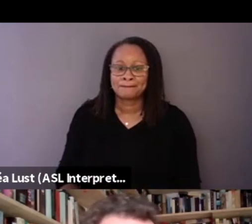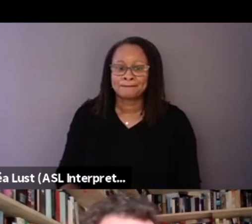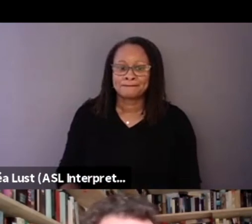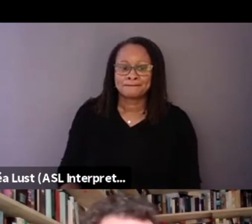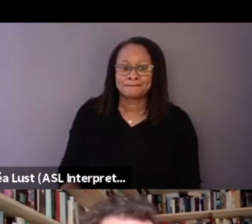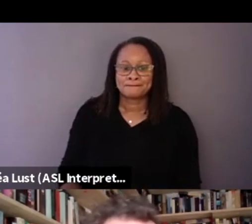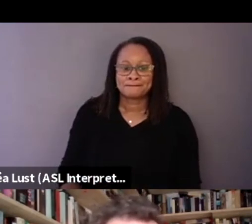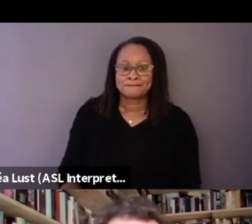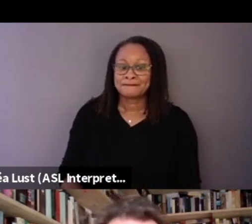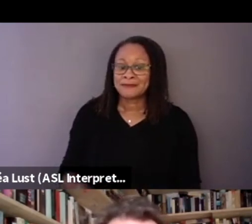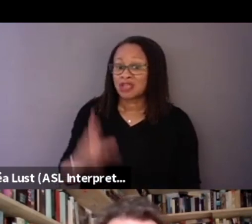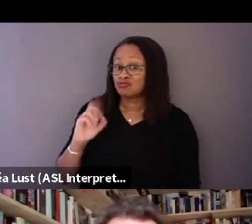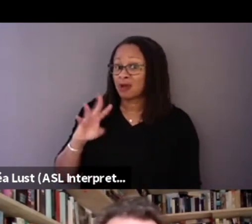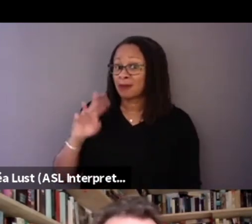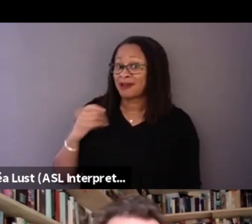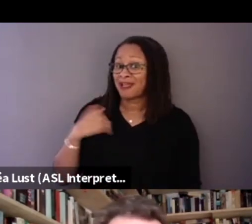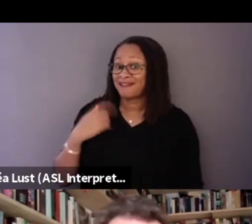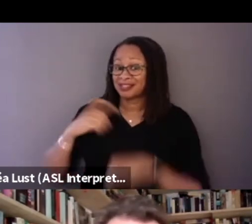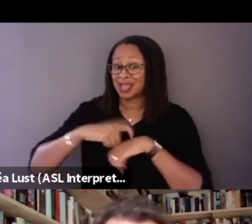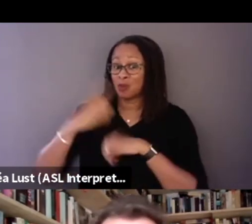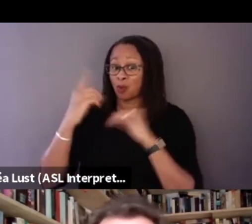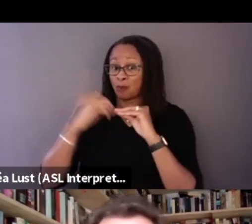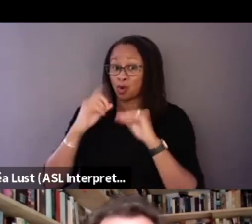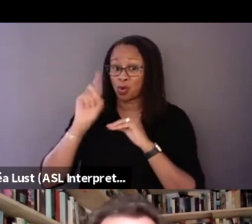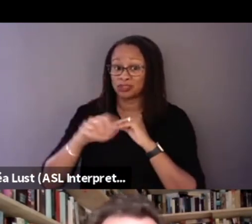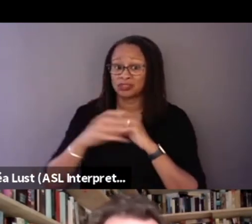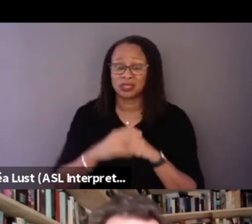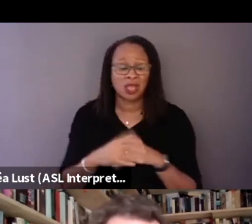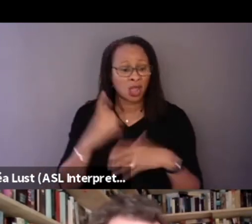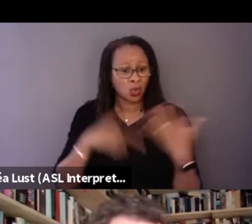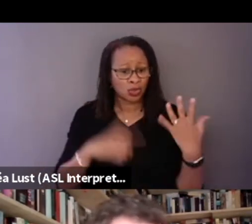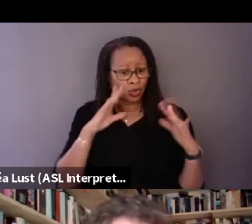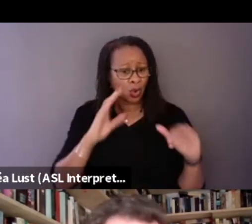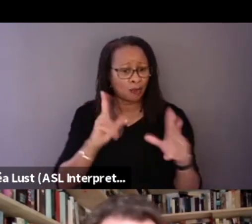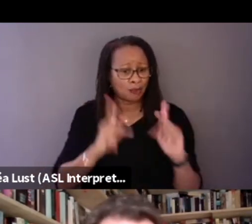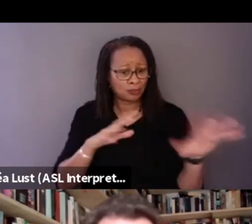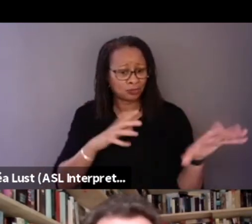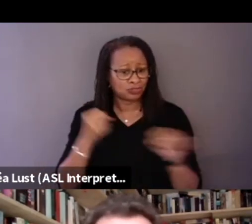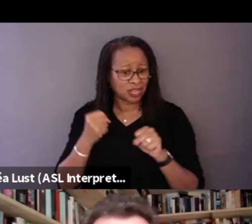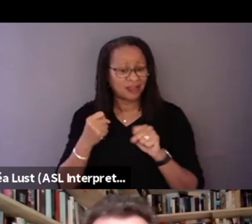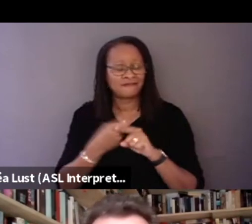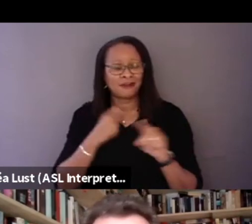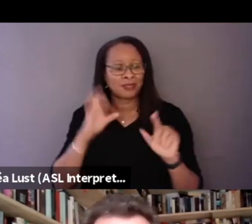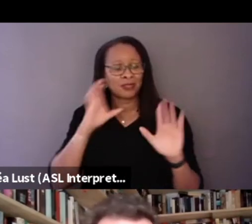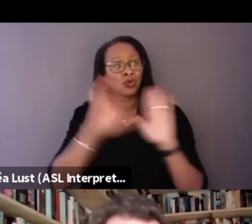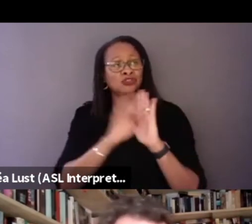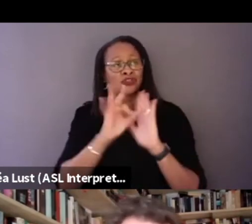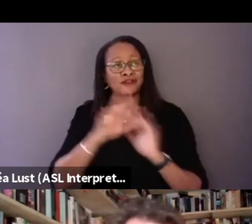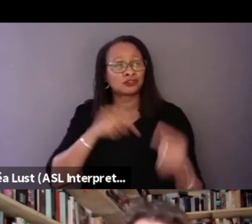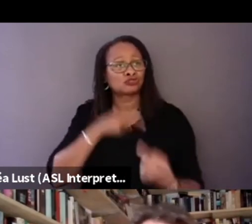So I just want to ask Ady, you know, what do you hope people take away from this portrait of your struggle, your work, you?